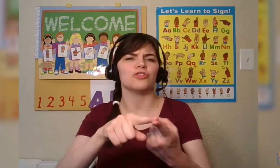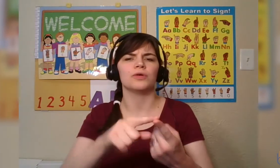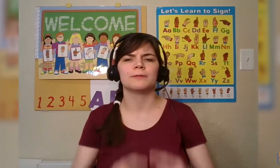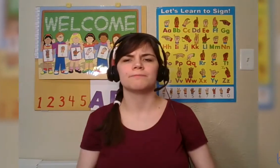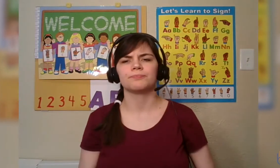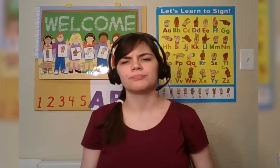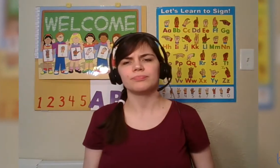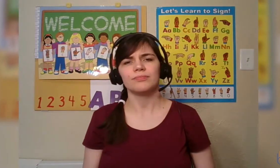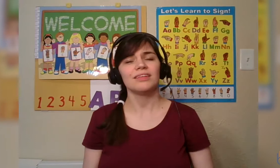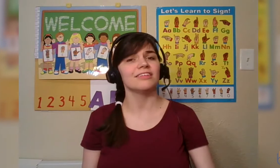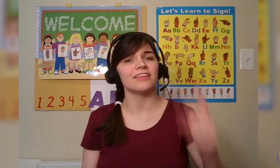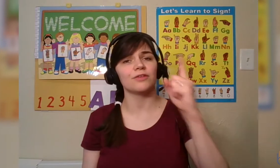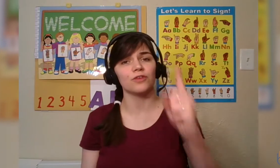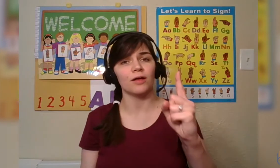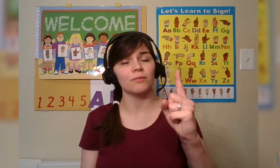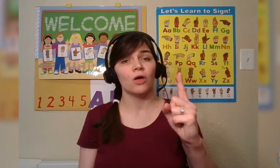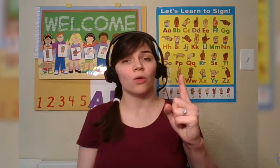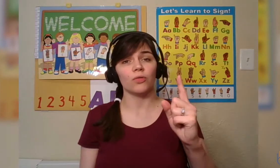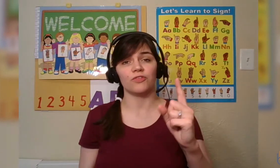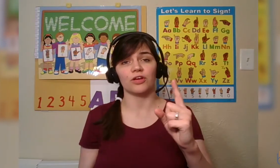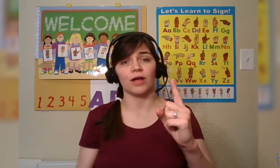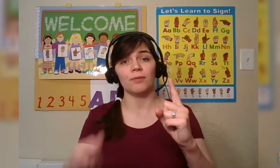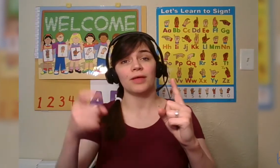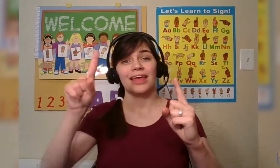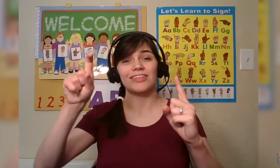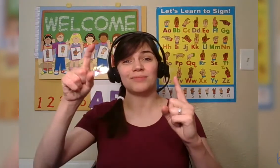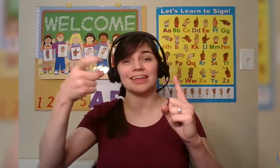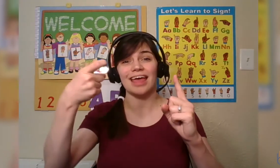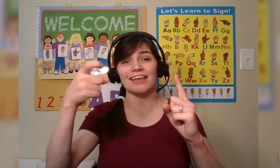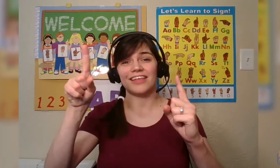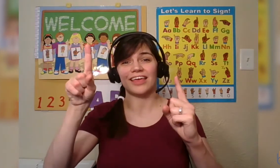To sign, "from," hold the finger up and then make an X-hand,